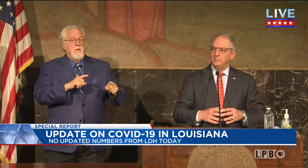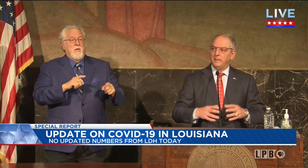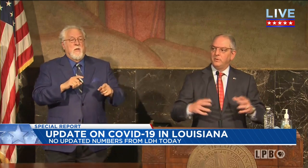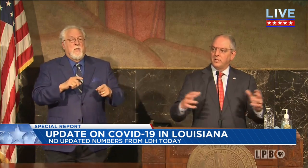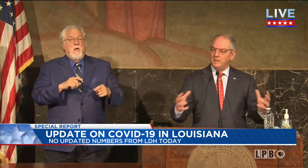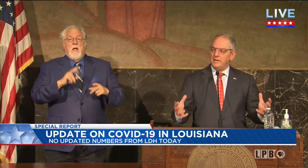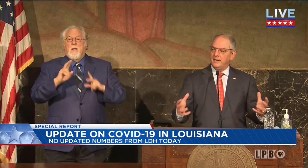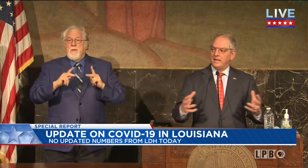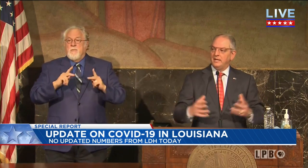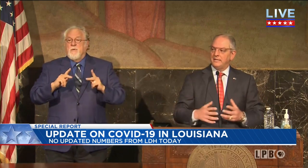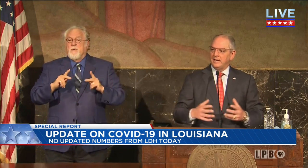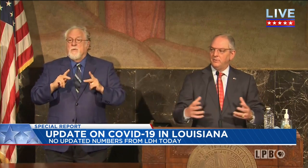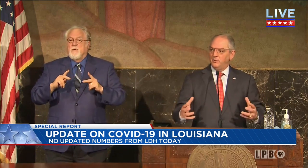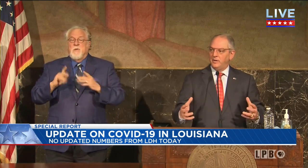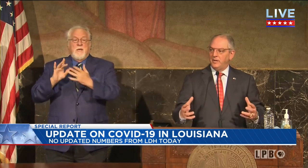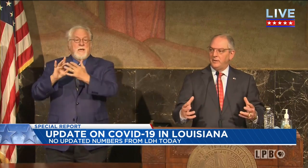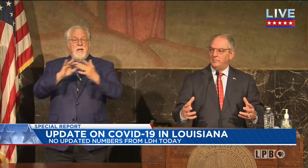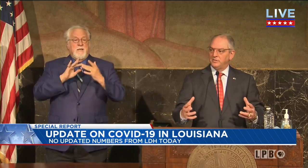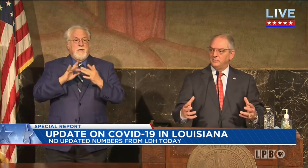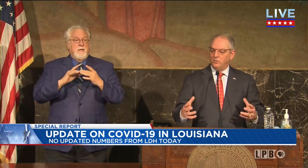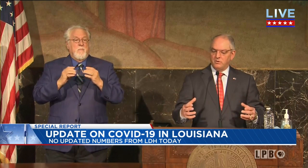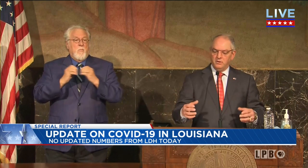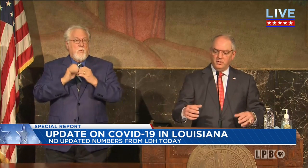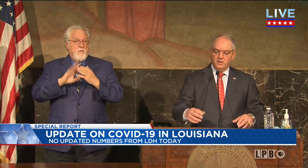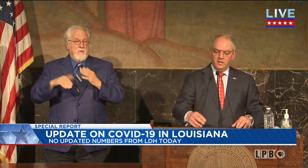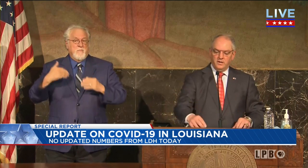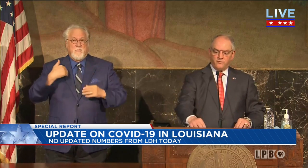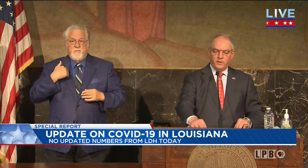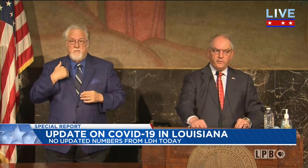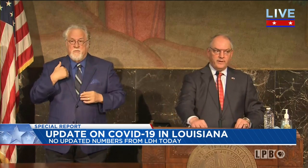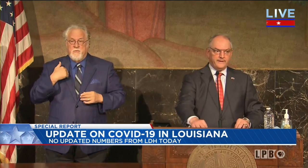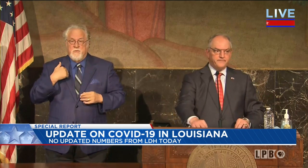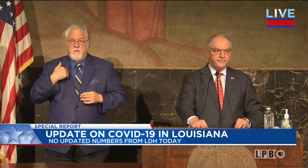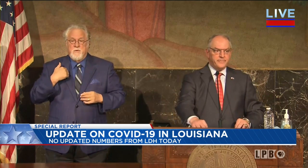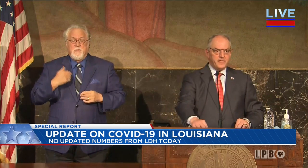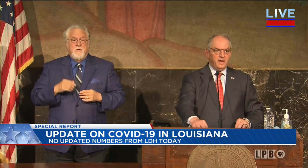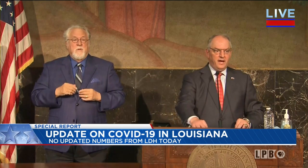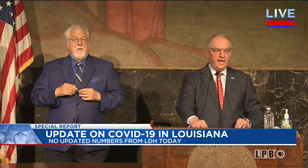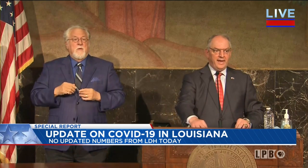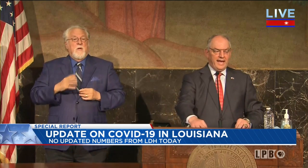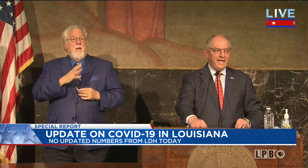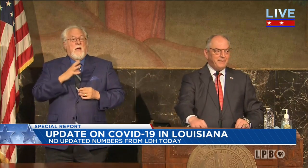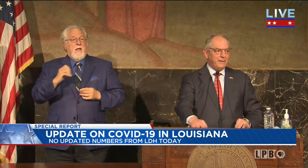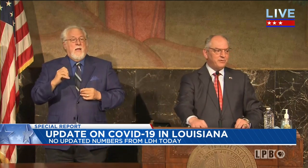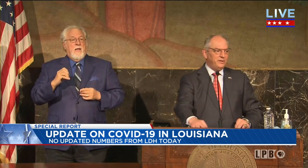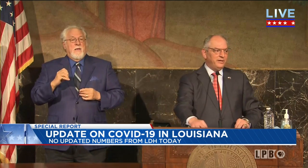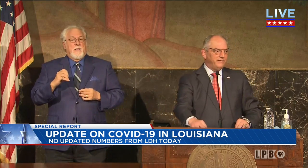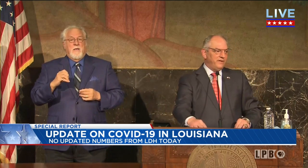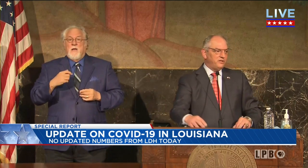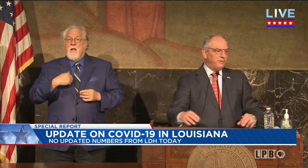WE HAVE MORE BUSINESSES OPEN. WE HAVE MORE EMPLOYEES BACK AT WORK. WE HAVE MORE CUSTOMERS GOING